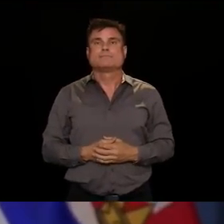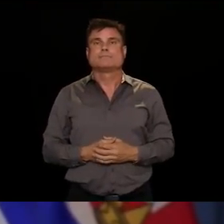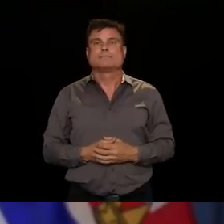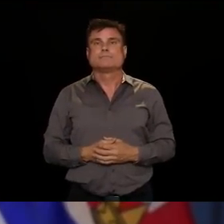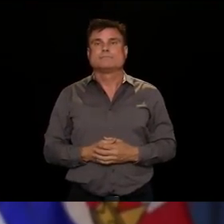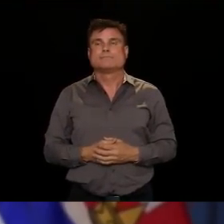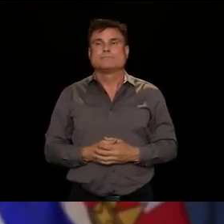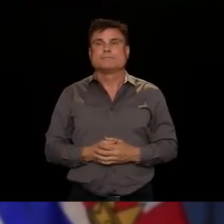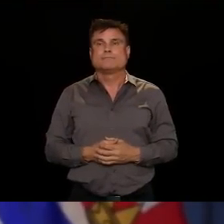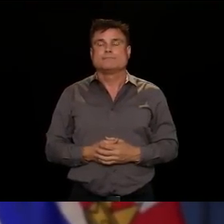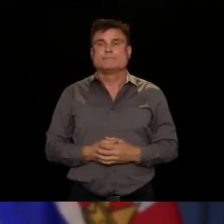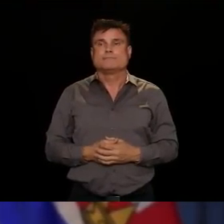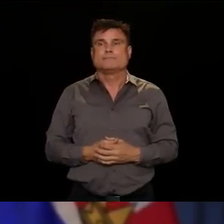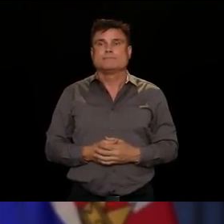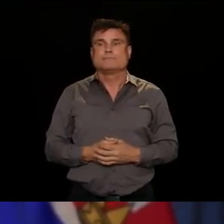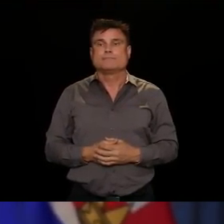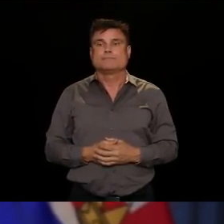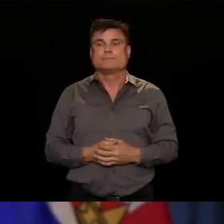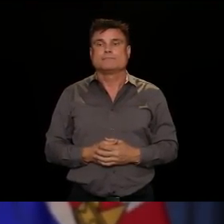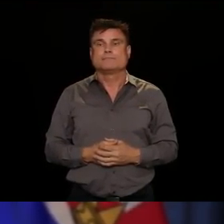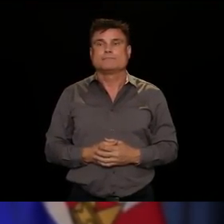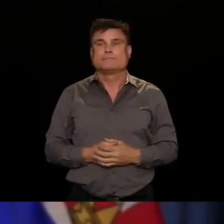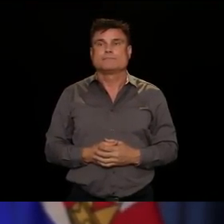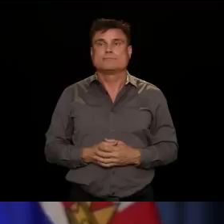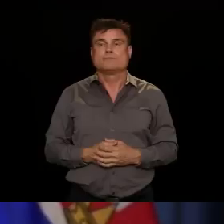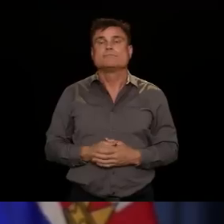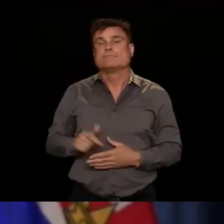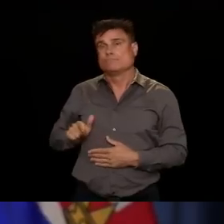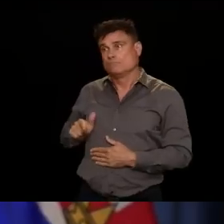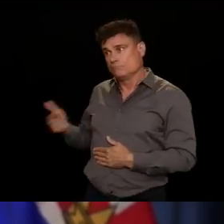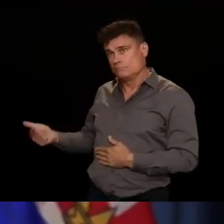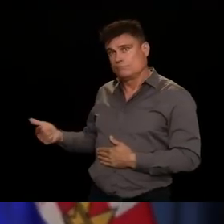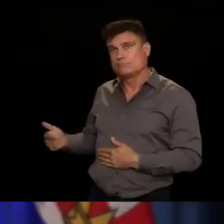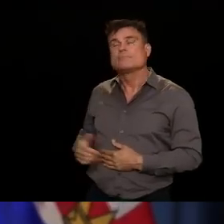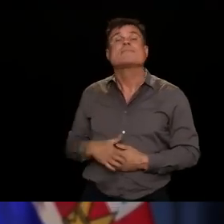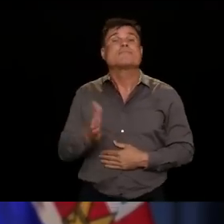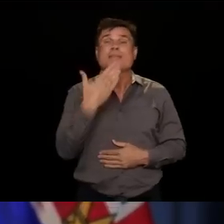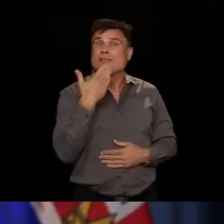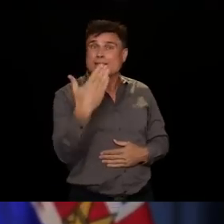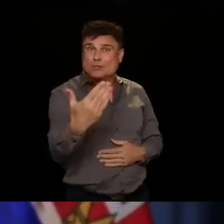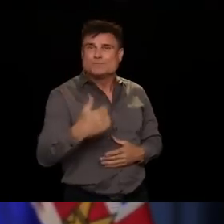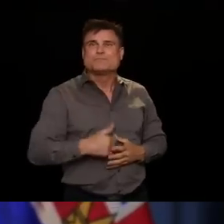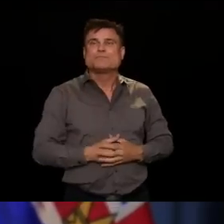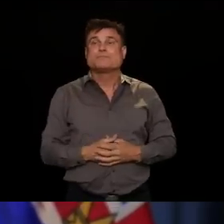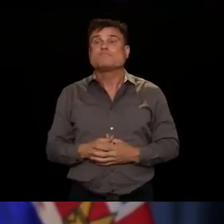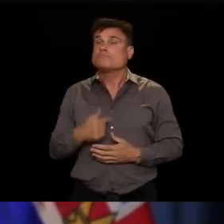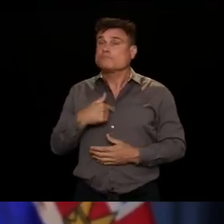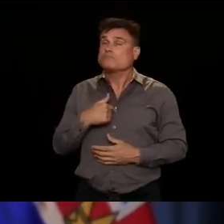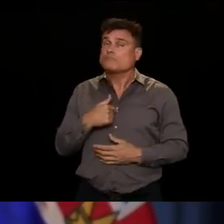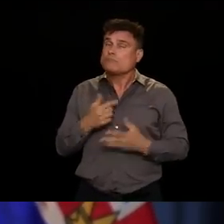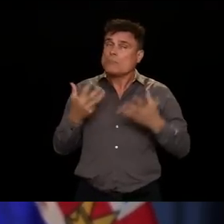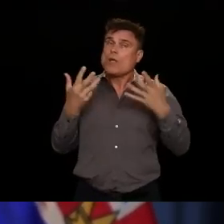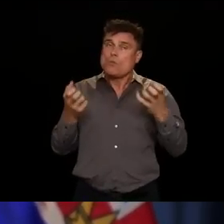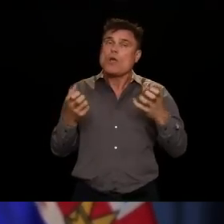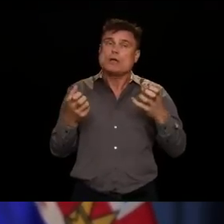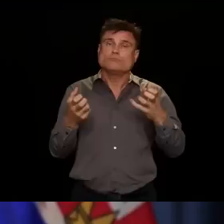Thank you very much Dr Henry. I want to start by joining Dr Henry on behalf of the Premier